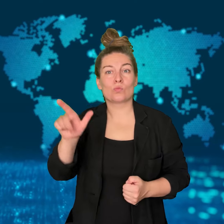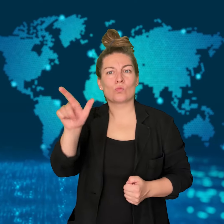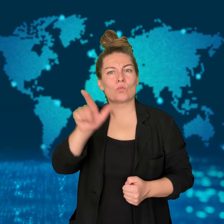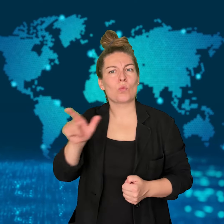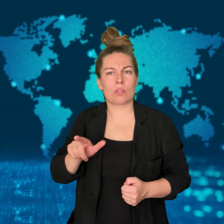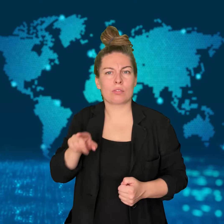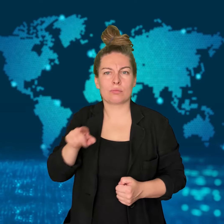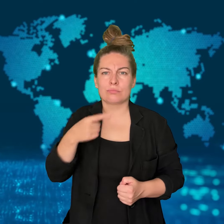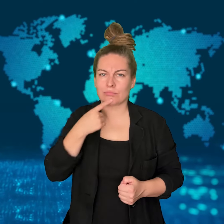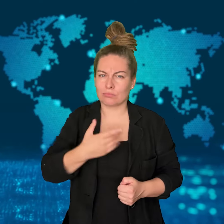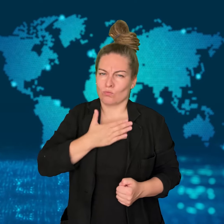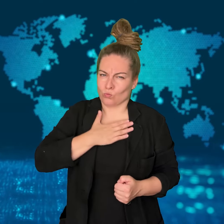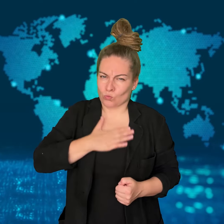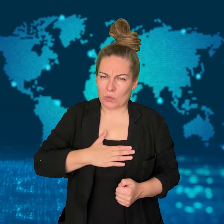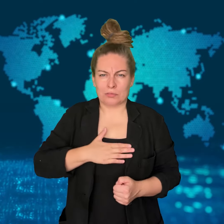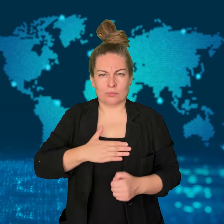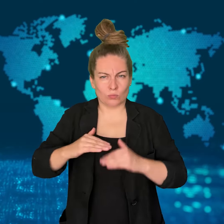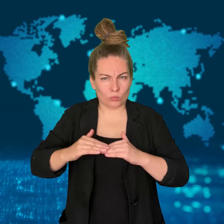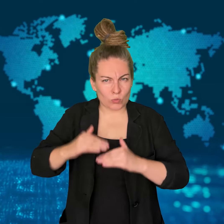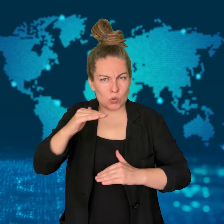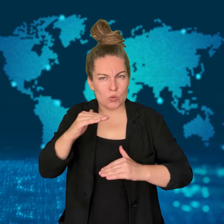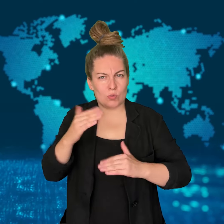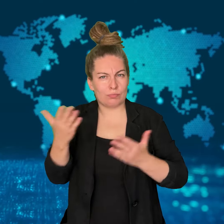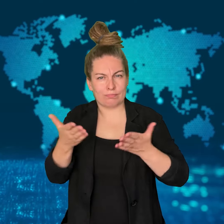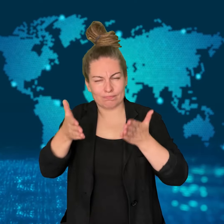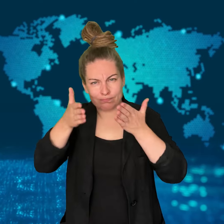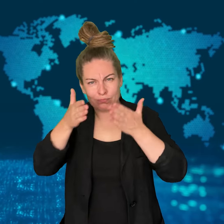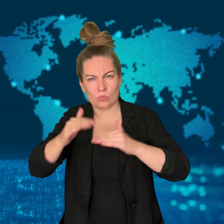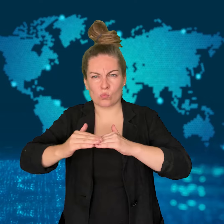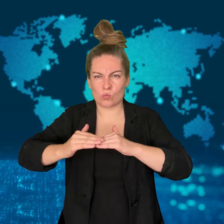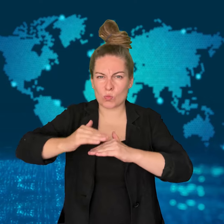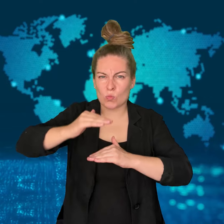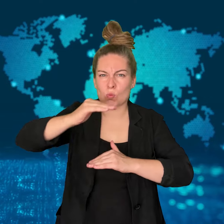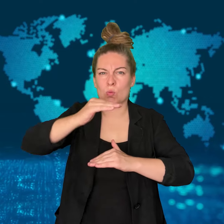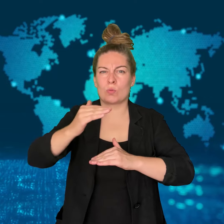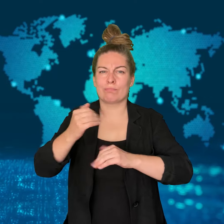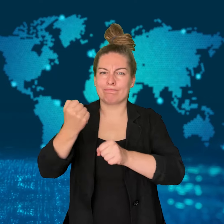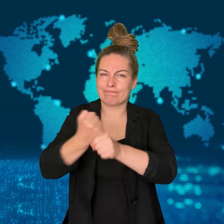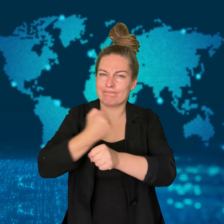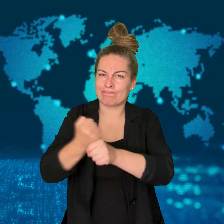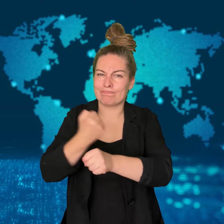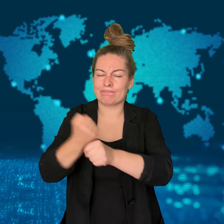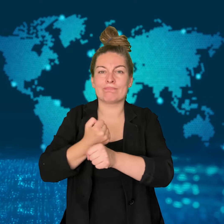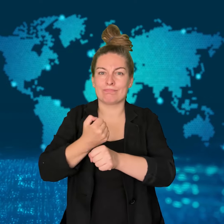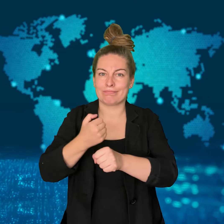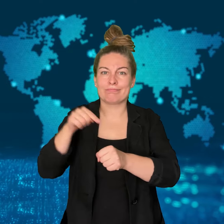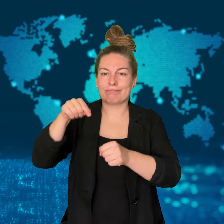The country has emphasized efforts to increase its nuclear weapons